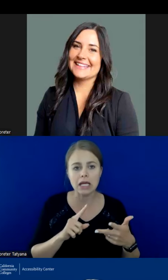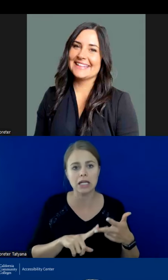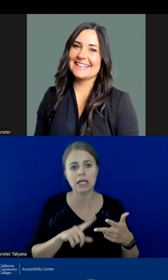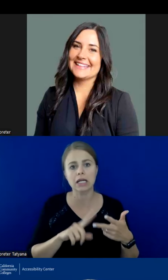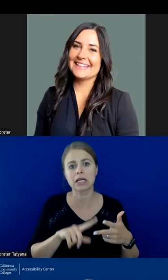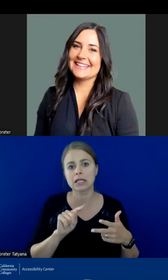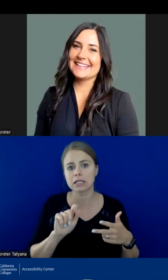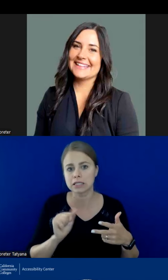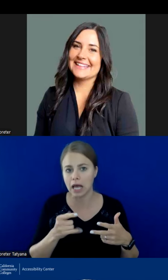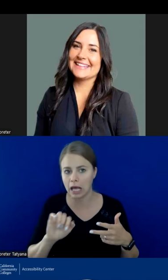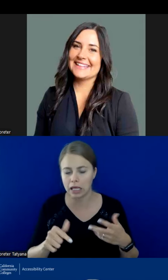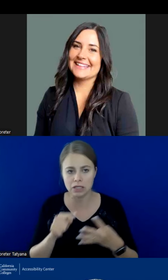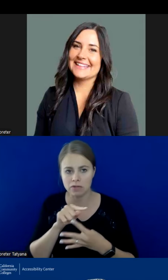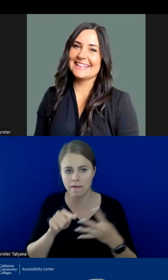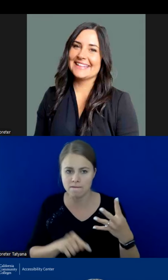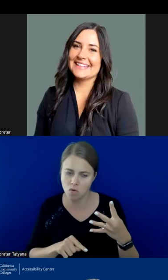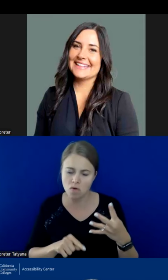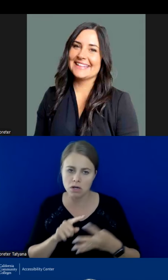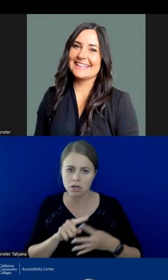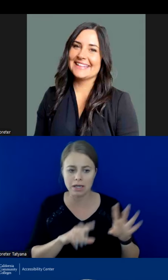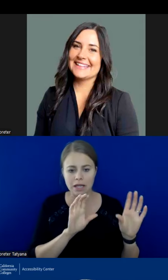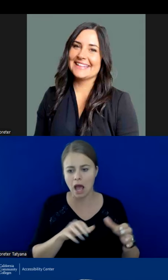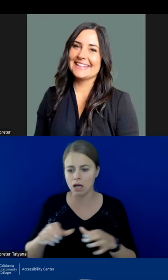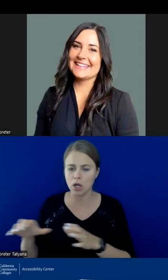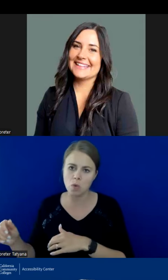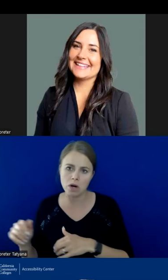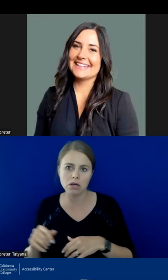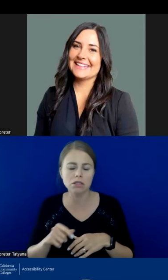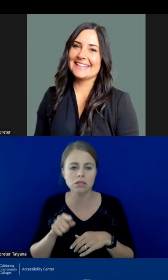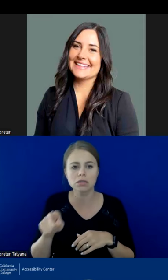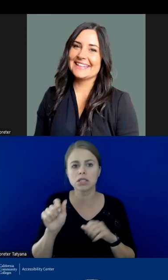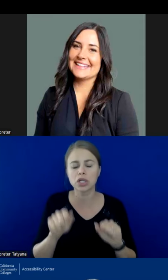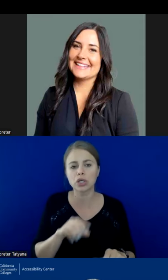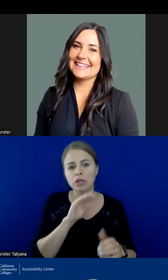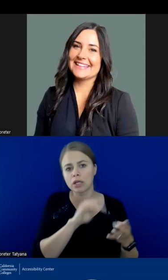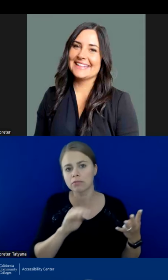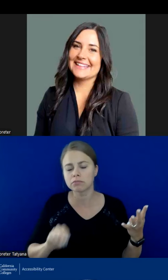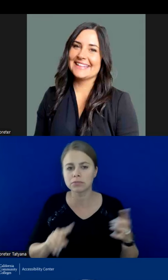four buckets you can put different types of barriers when you categorize them.